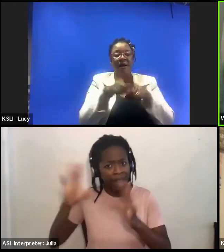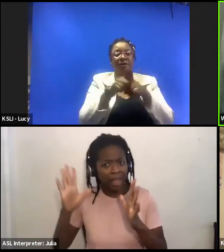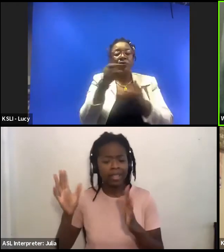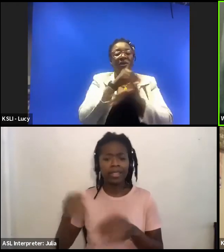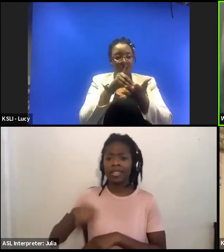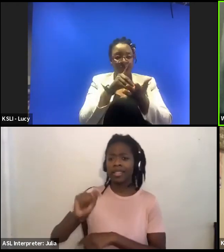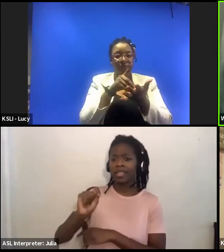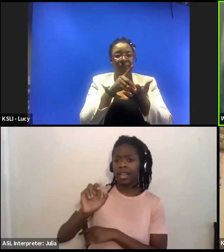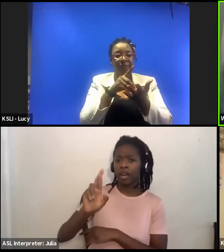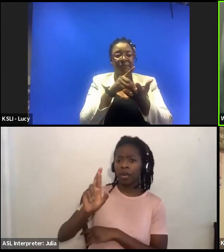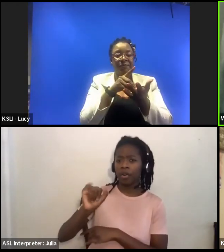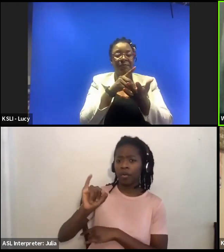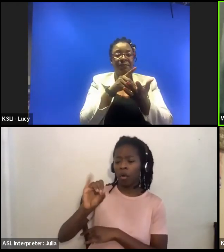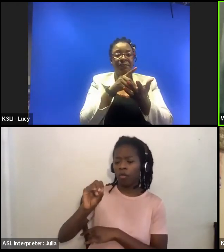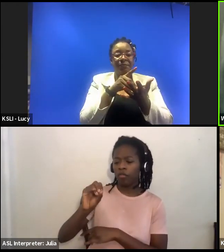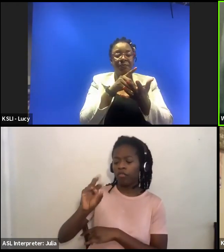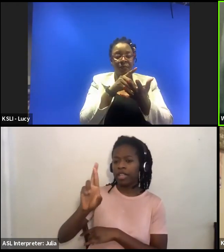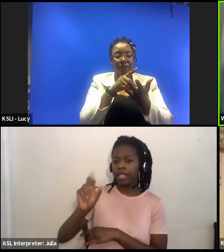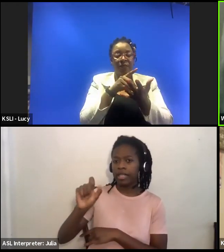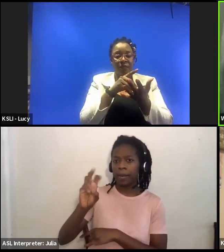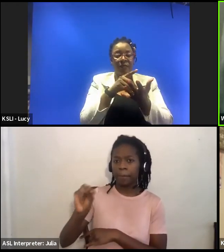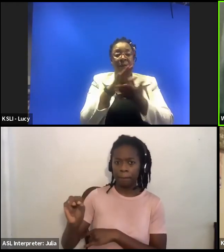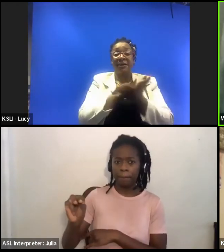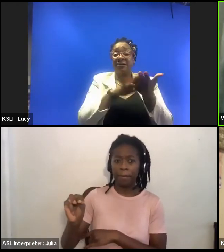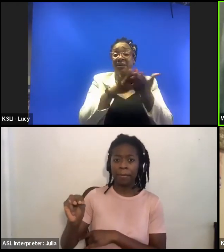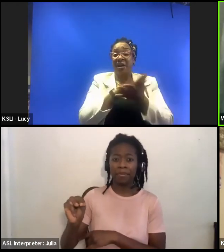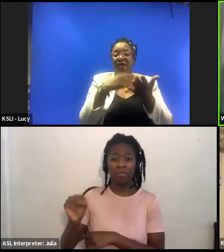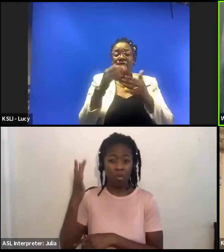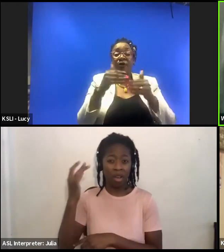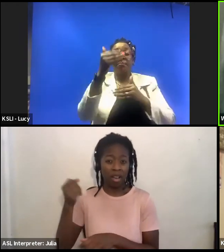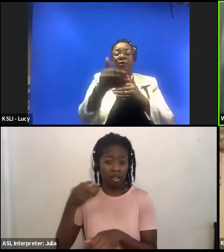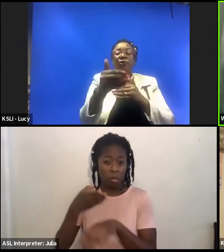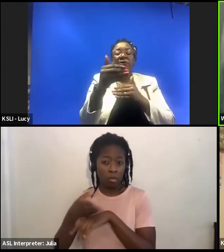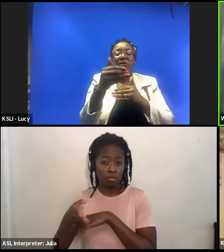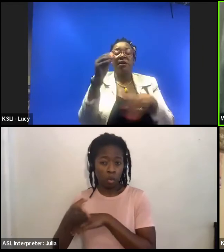Domestic terrorism, basically for the Post-Election Violence and terrorism as a whole.